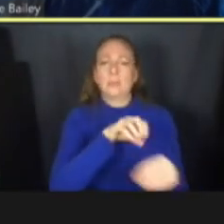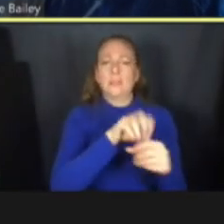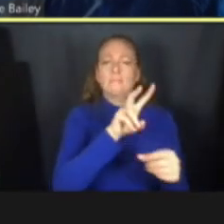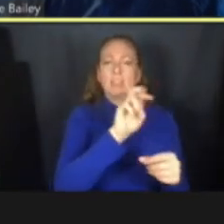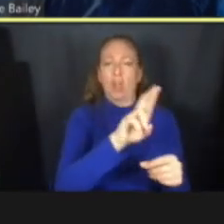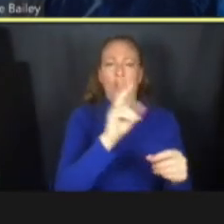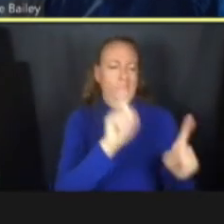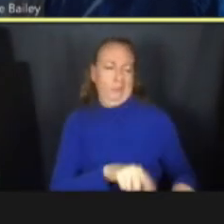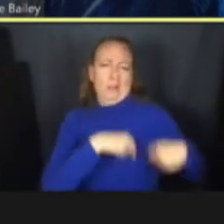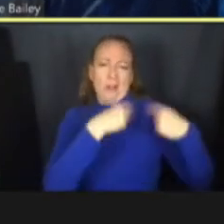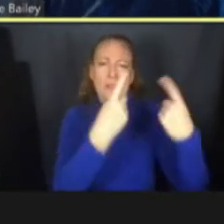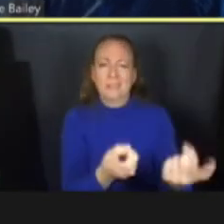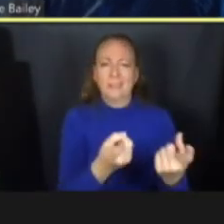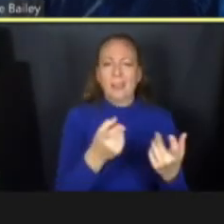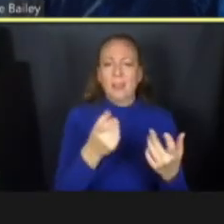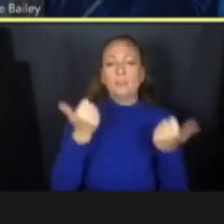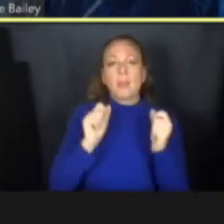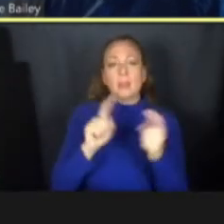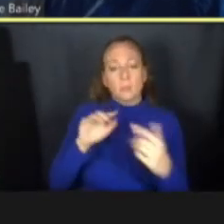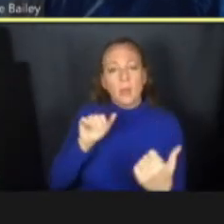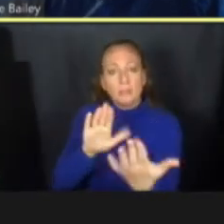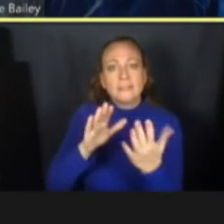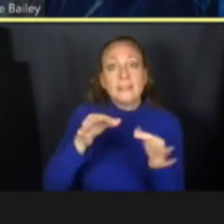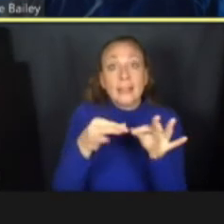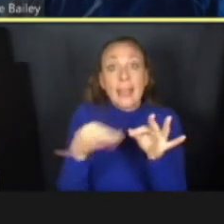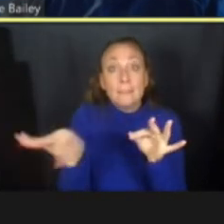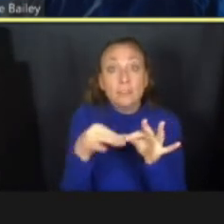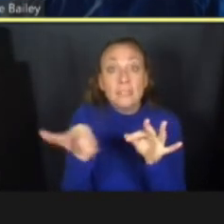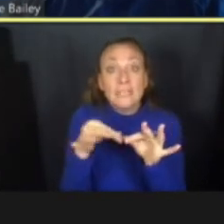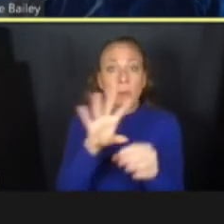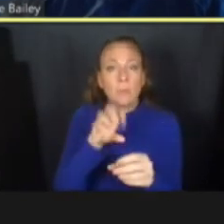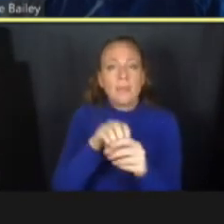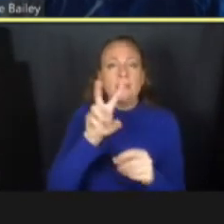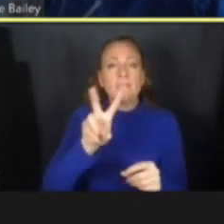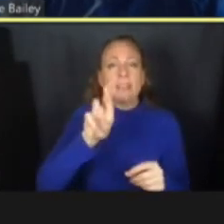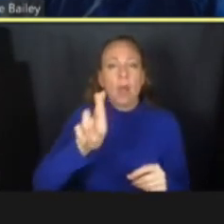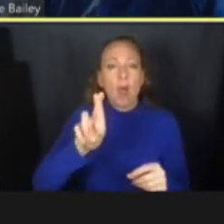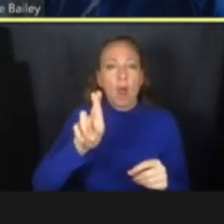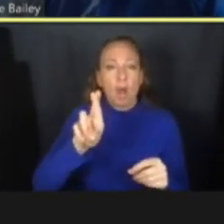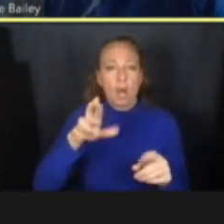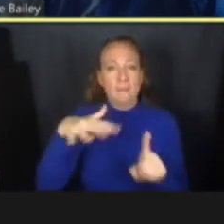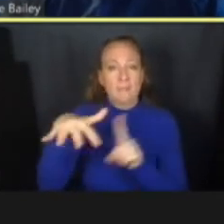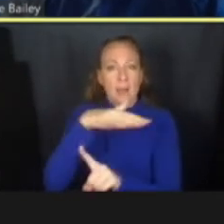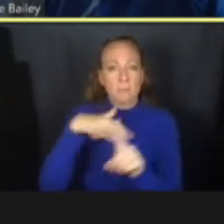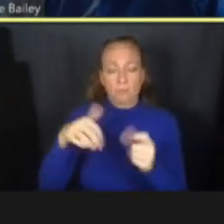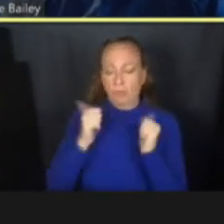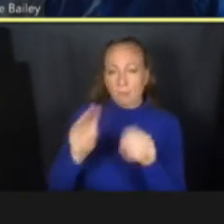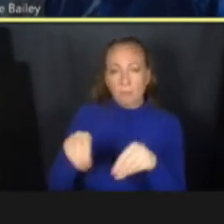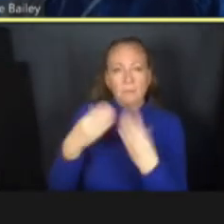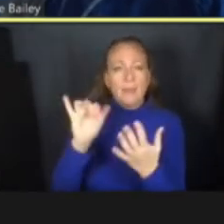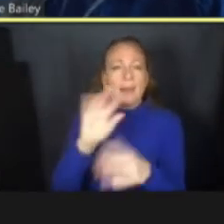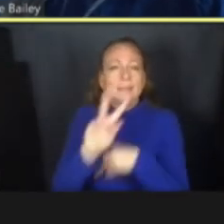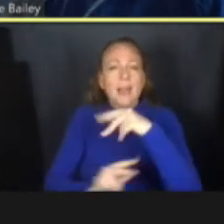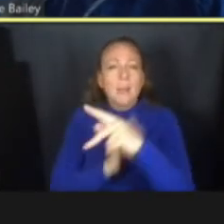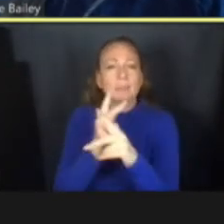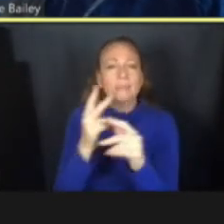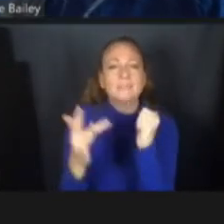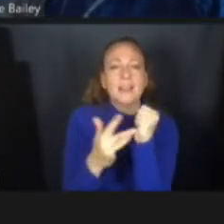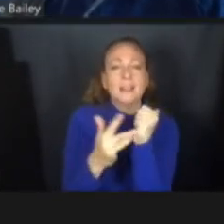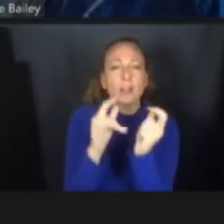to address captioning in VR environments. So trying to provide some of those technical details. And this is Tim.